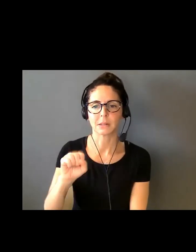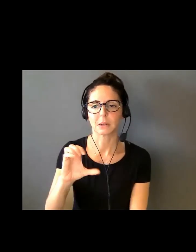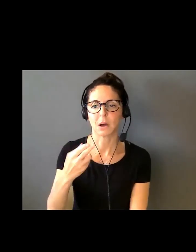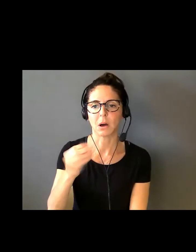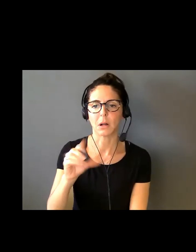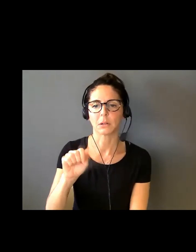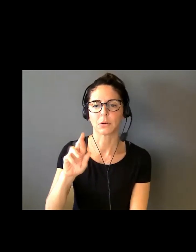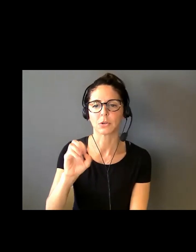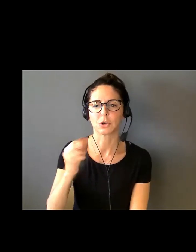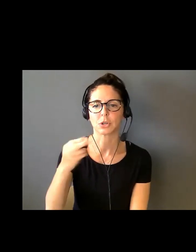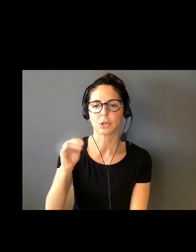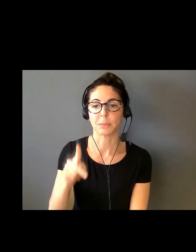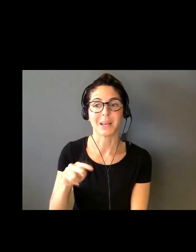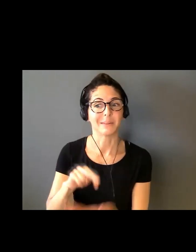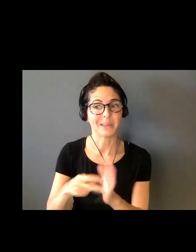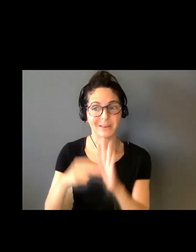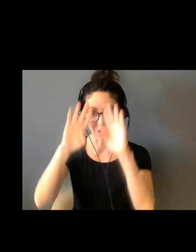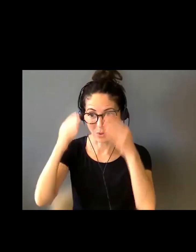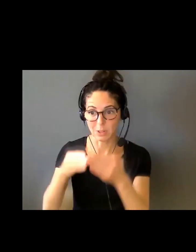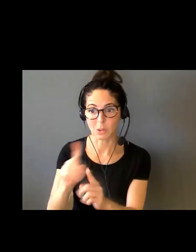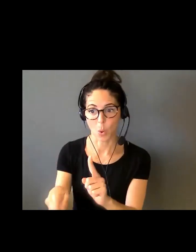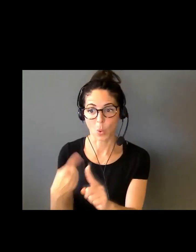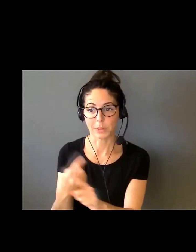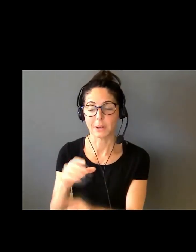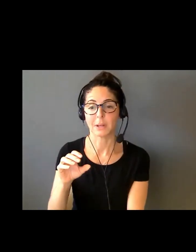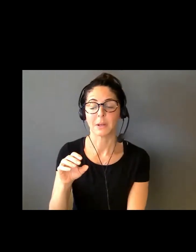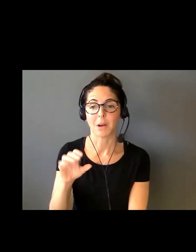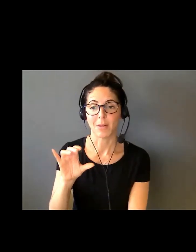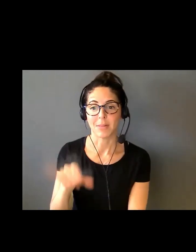just focusing on scholarship itself to be able to take the program,